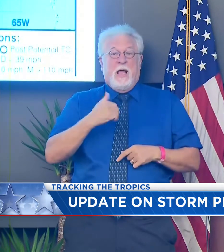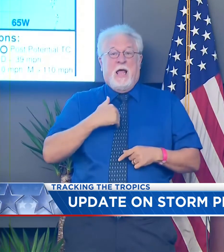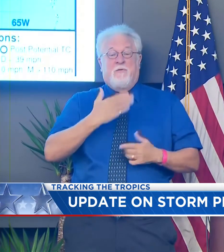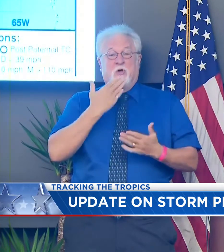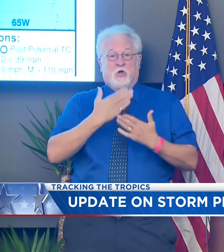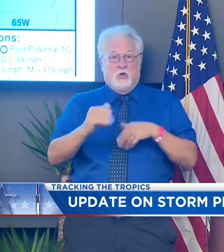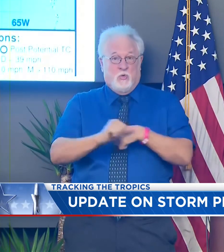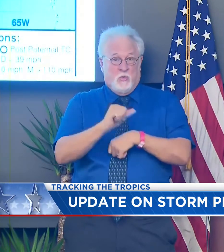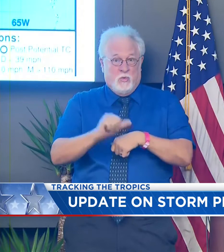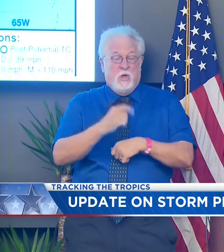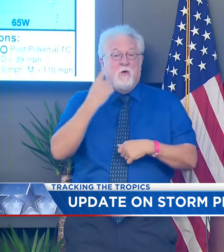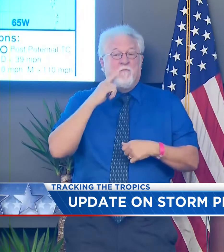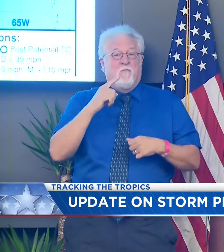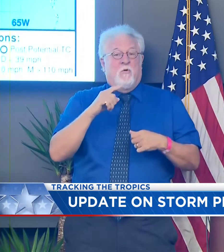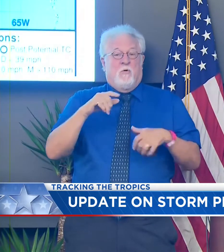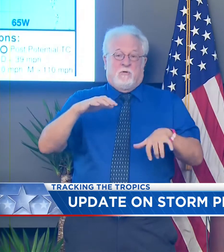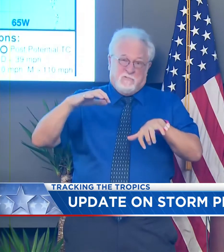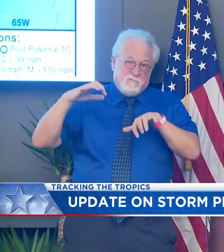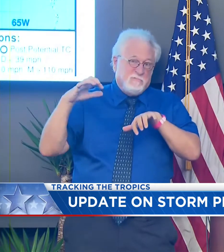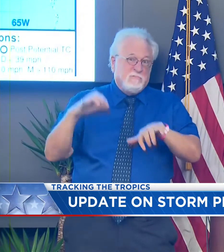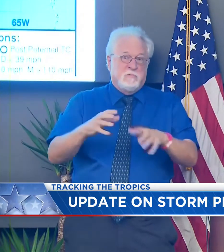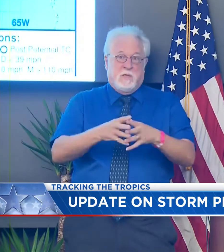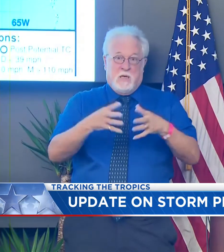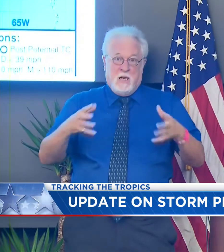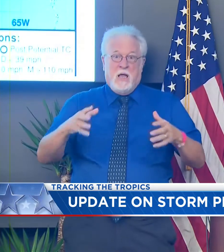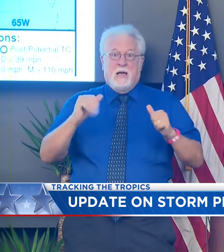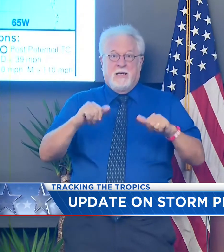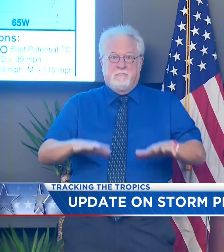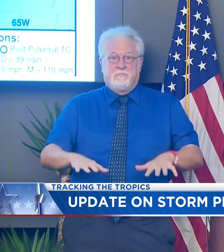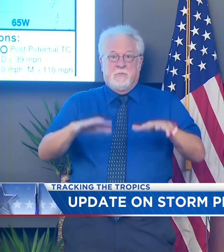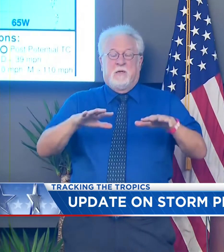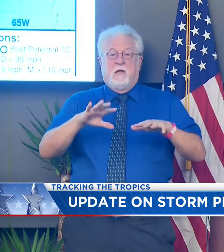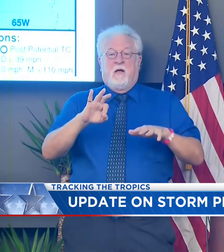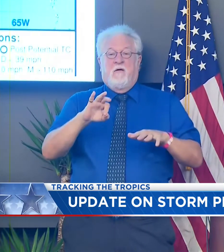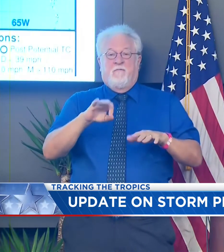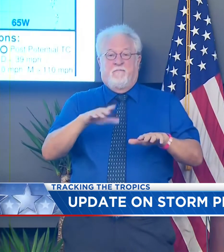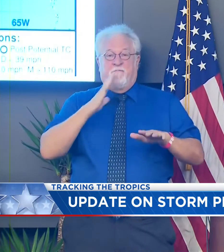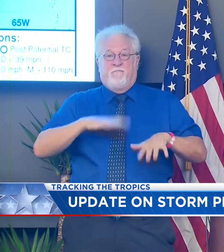SIGNIFICANT THREAT WHEN IT COMES TO THE RAIN FALL. AND SOUTHEAST LOUISIANA, HAS A